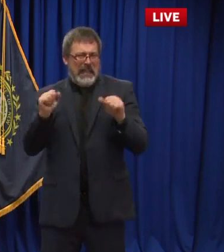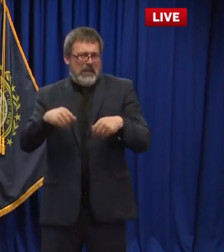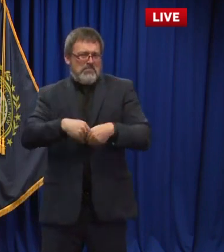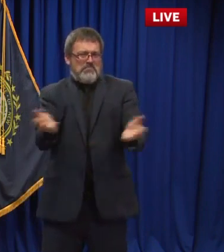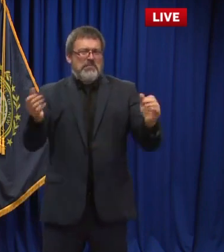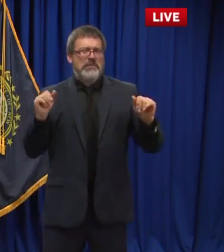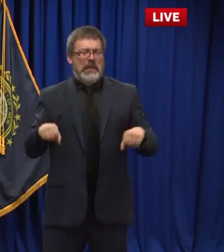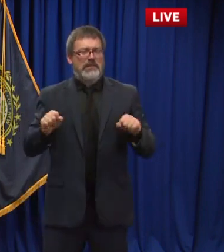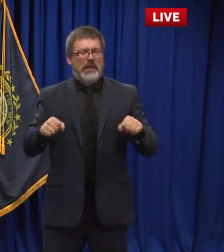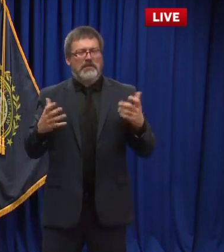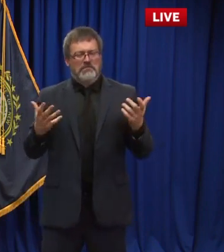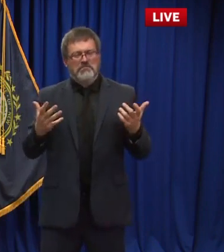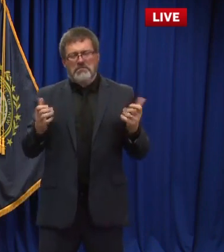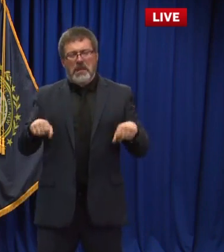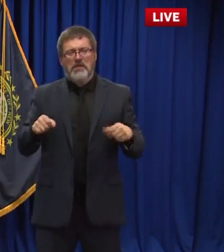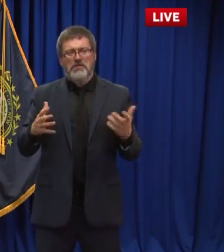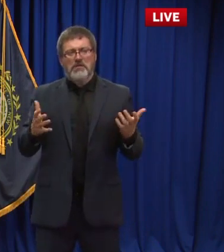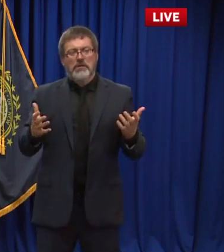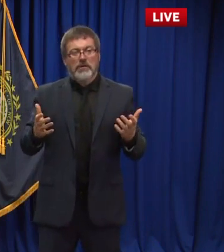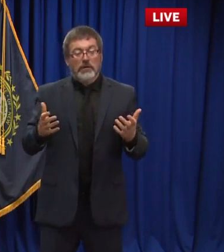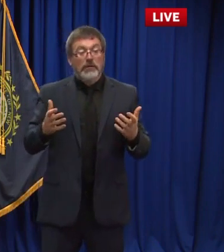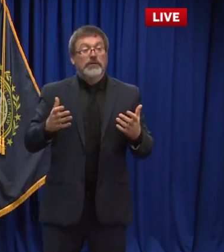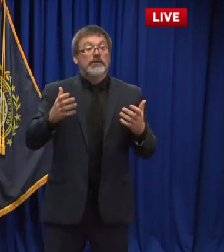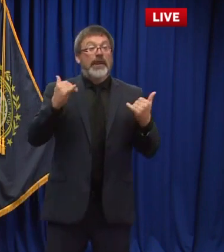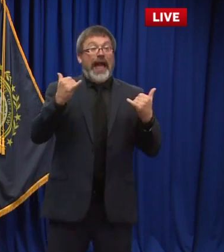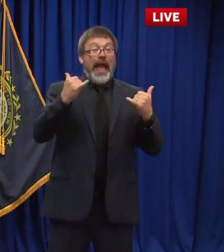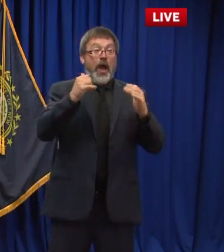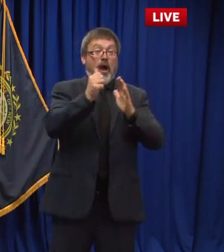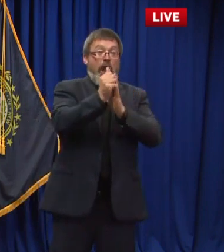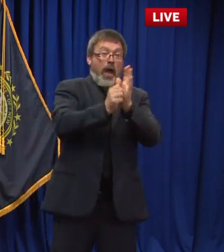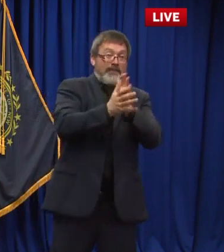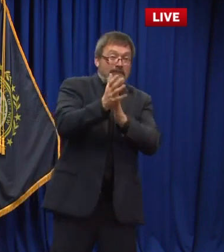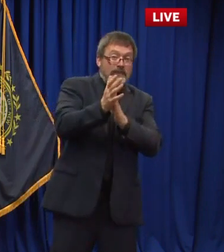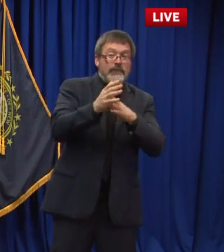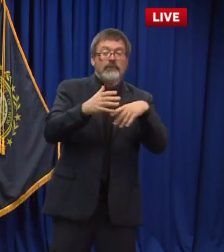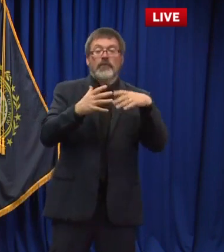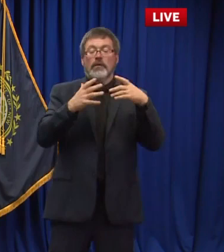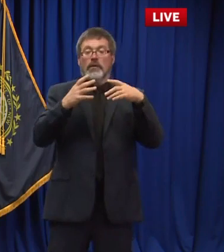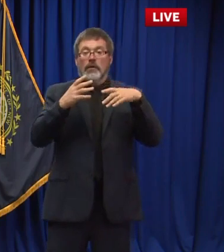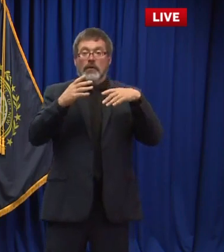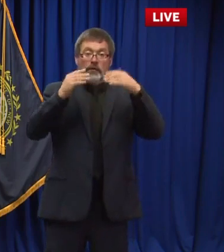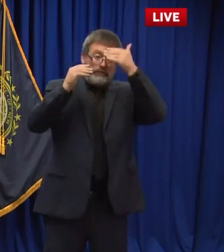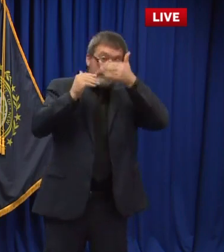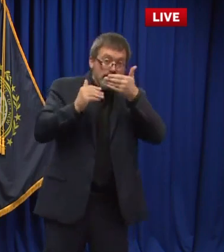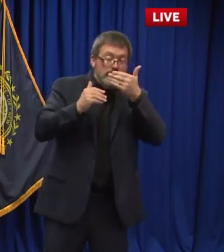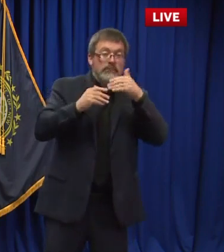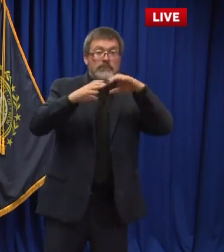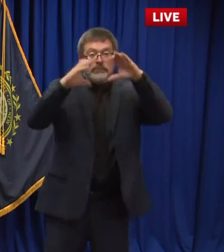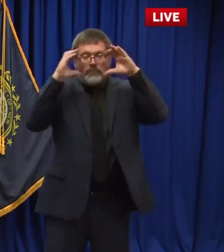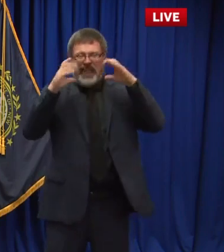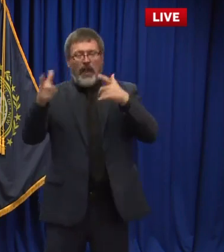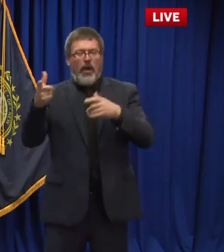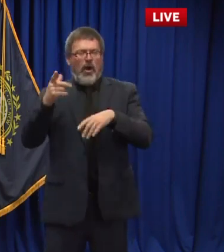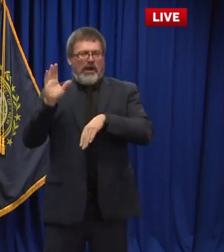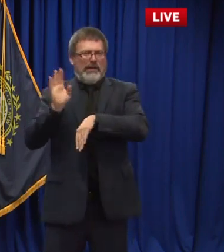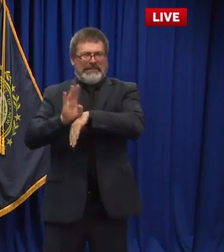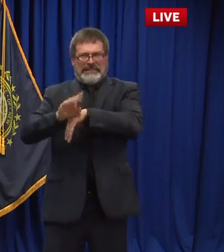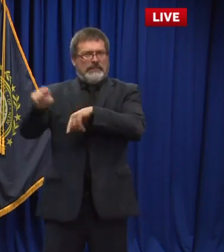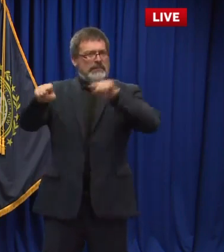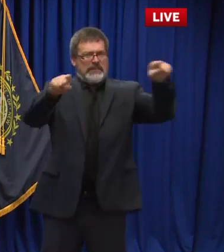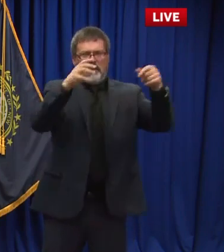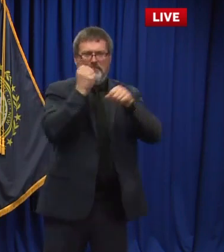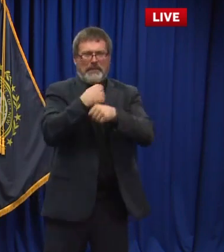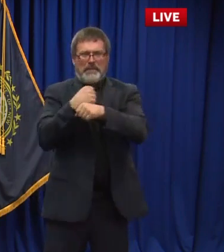YOU CAN FIND MASKS ALMOST ANYWHERE NOW, IF THERE WERE SOME KIND OF BARRIER, WE WOULD PROVIDE FOR IT.